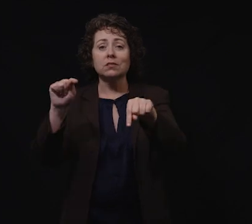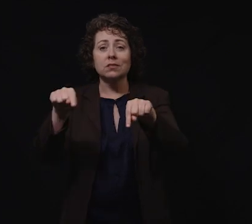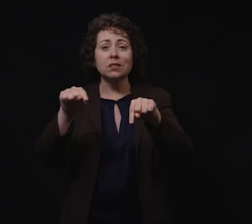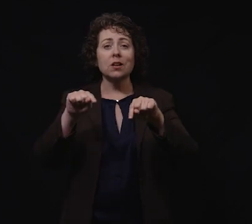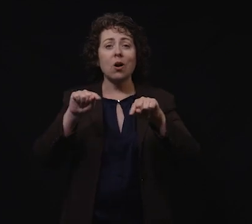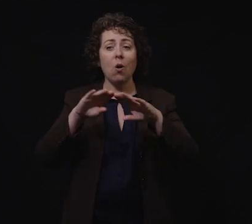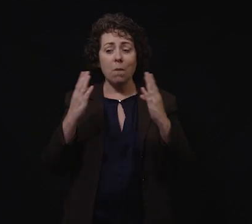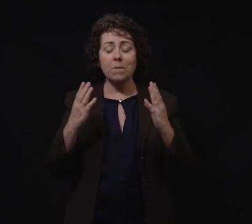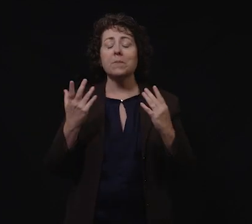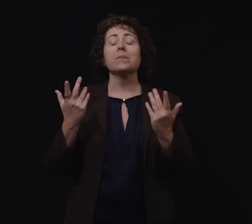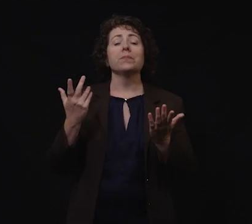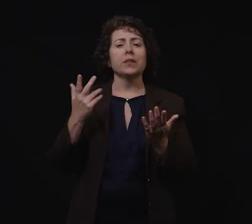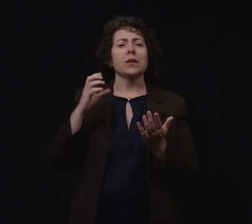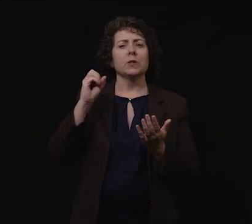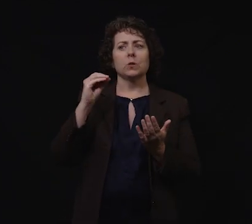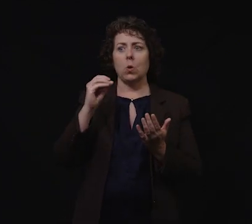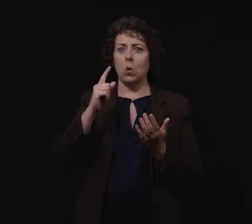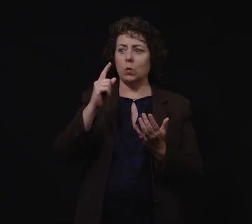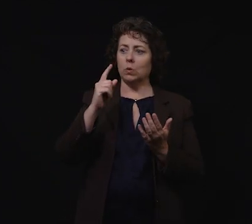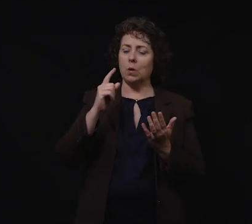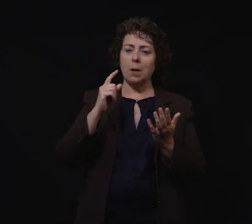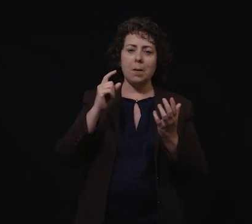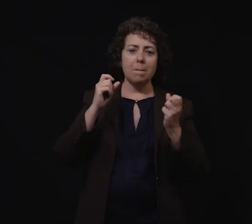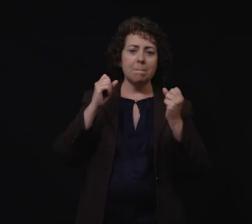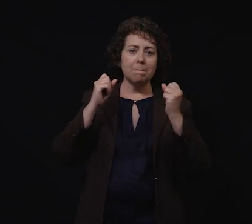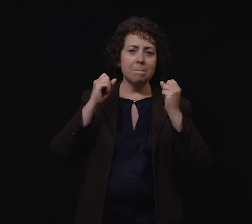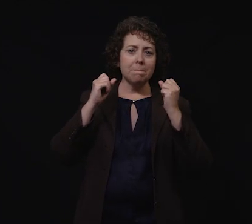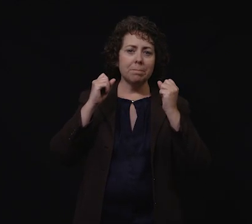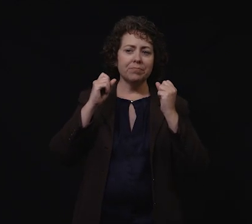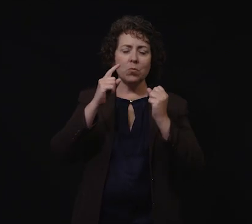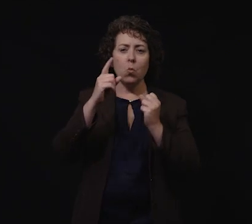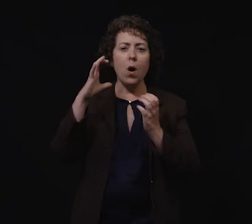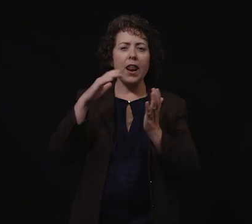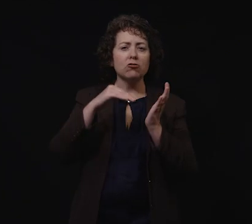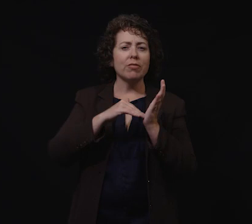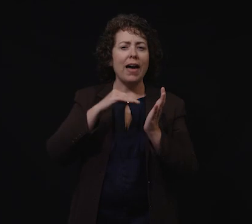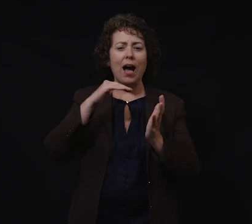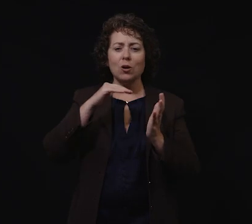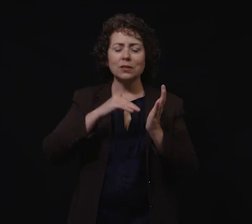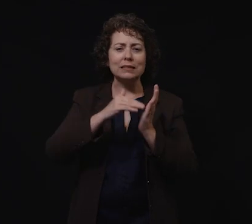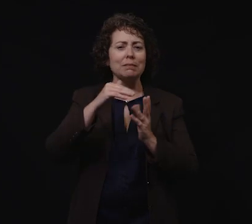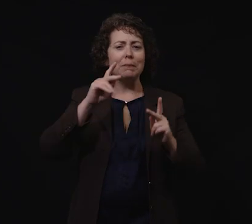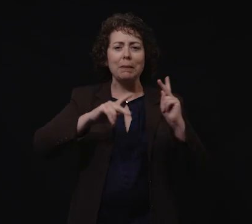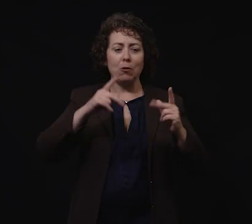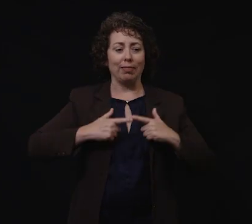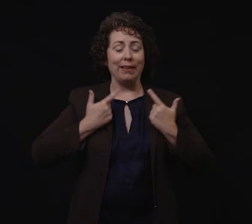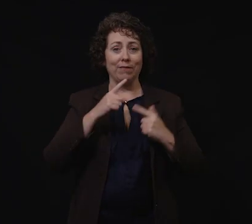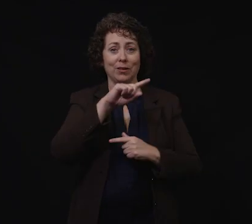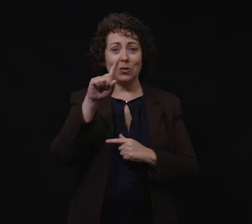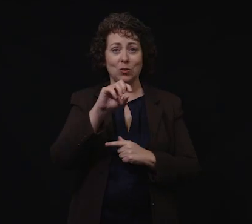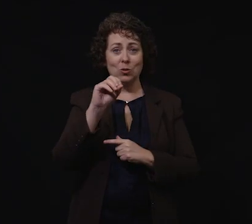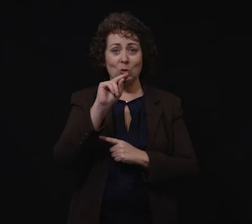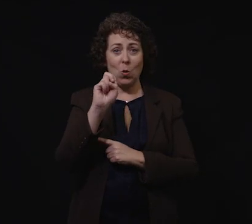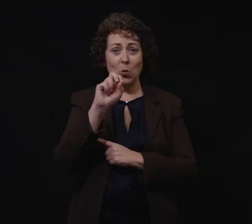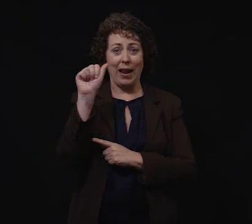that we put we think live in the zone a area of Virginia Beach that if